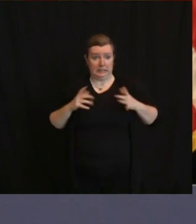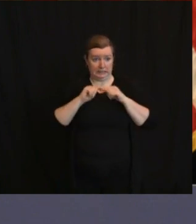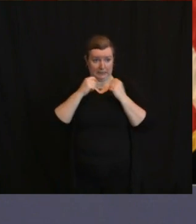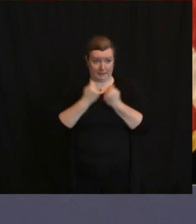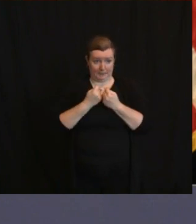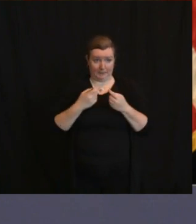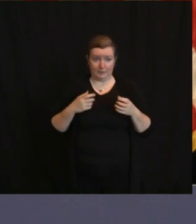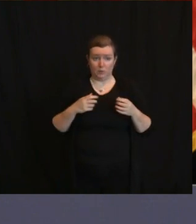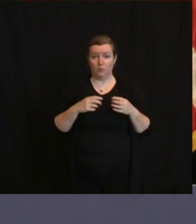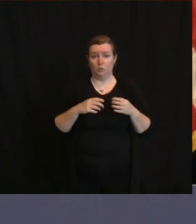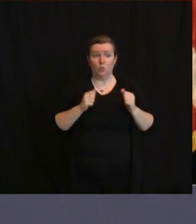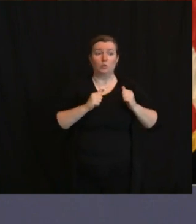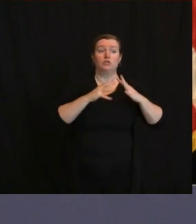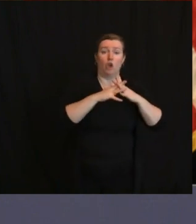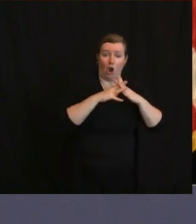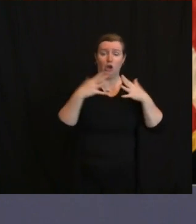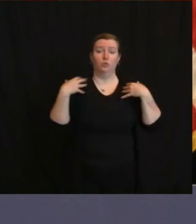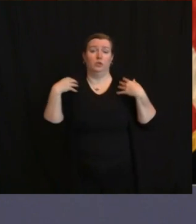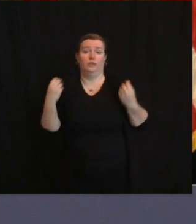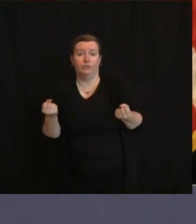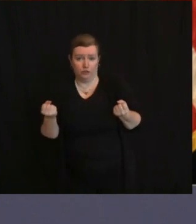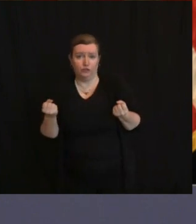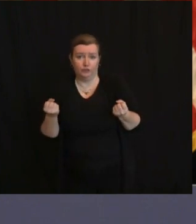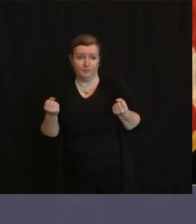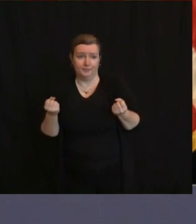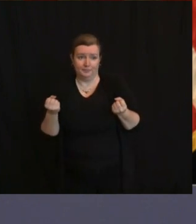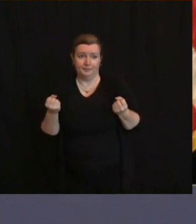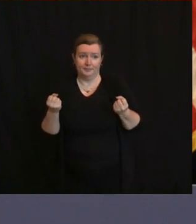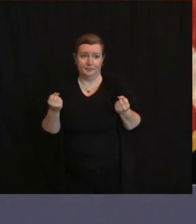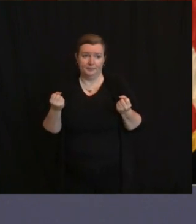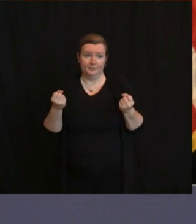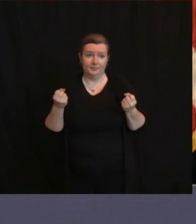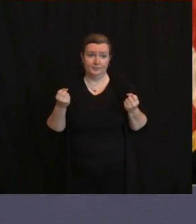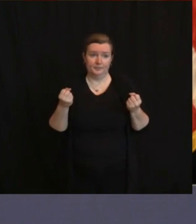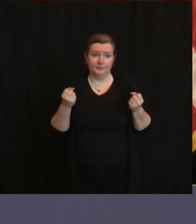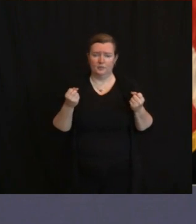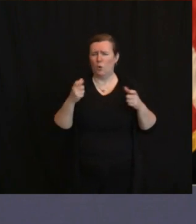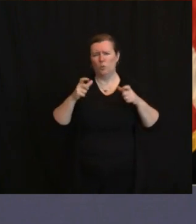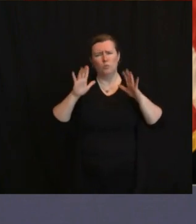THAT. THE RESTART AND RECOVERY COMMISSION IS AN EXTRAORDINARY